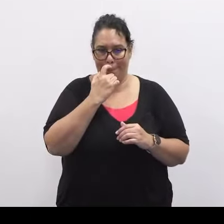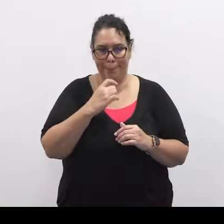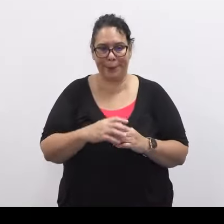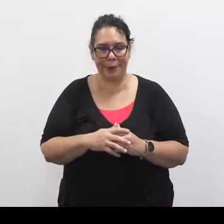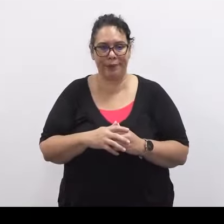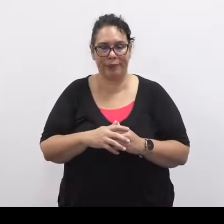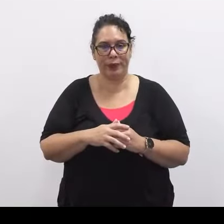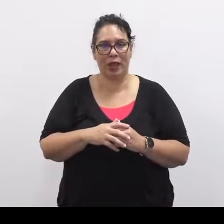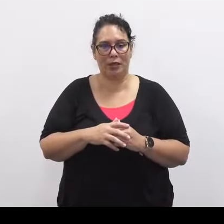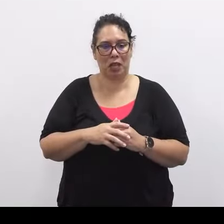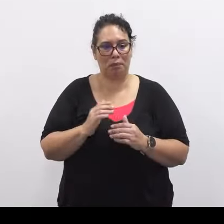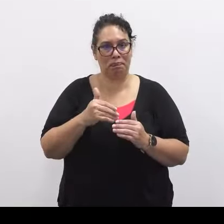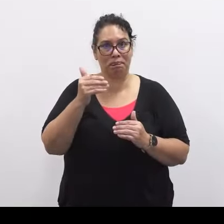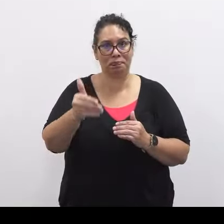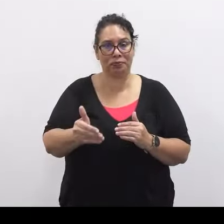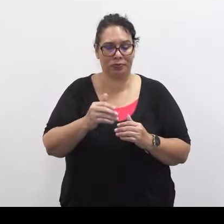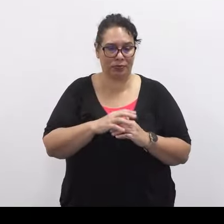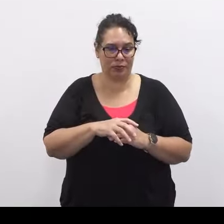Moving forward to the next slide. Thank you.